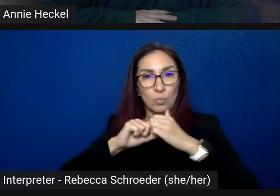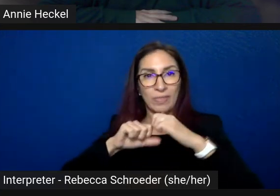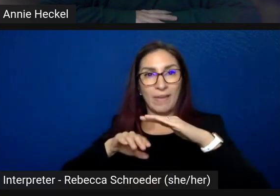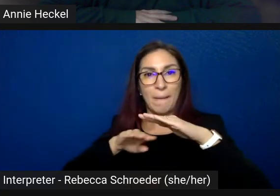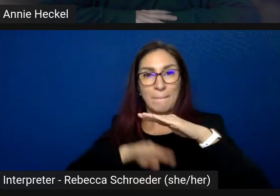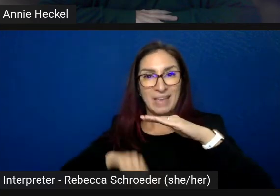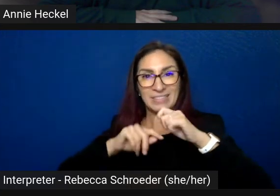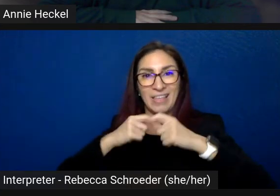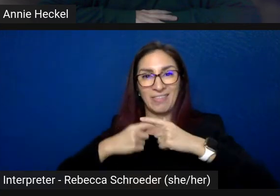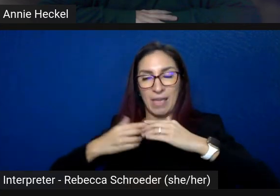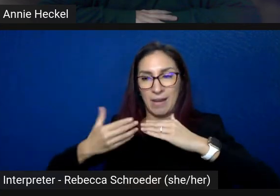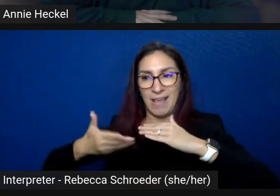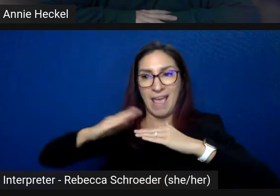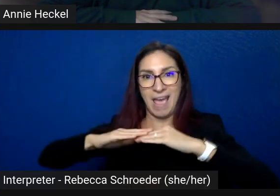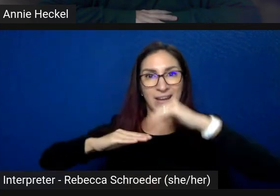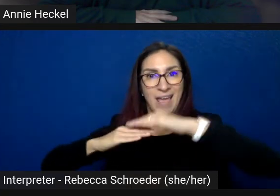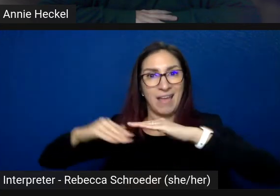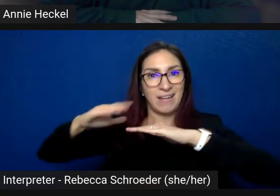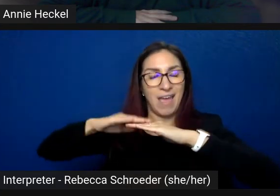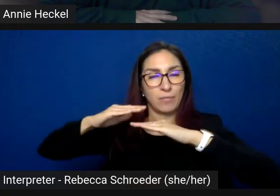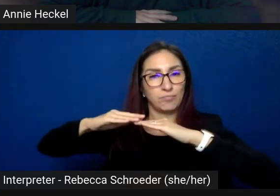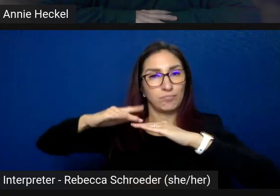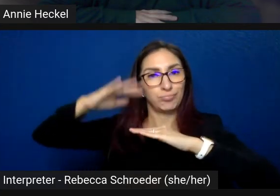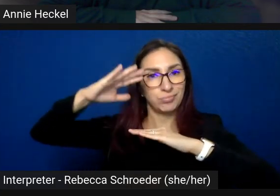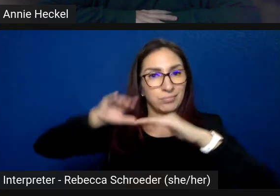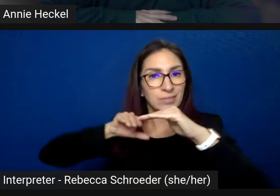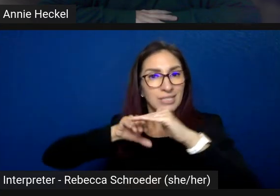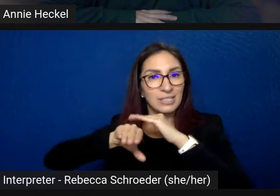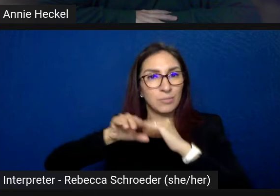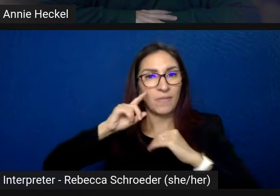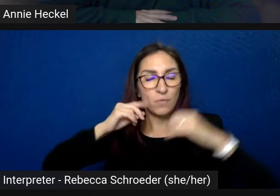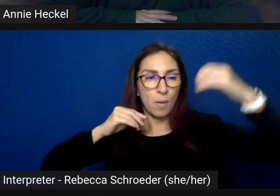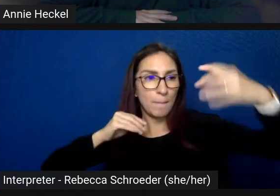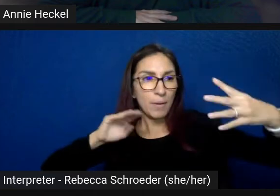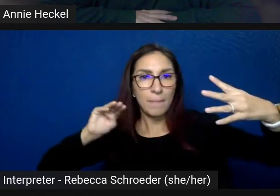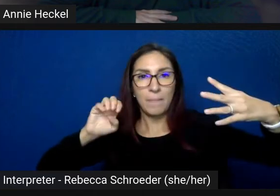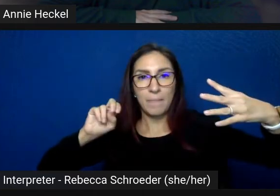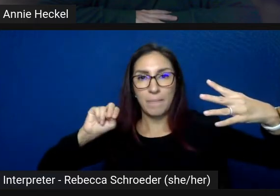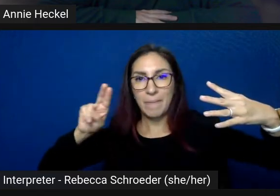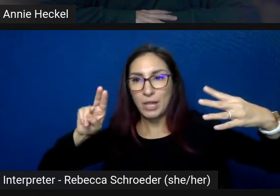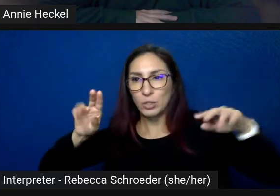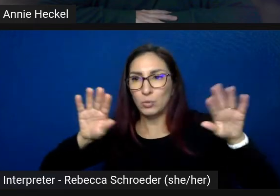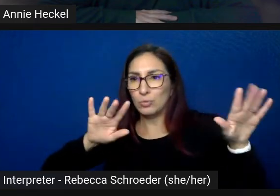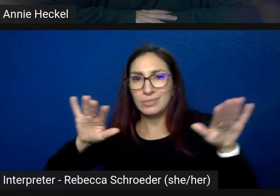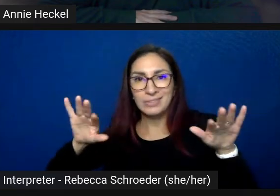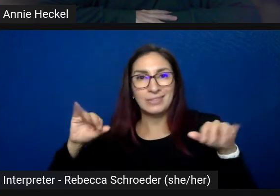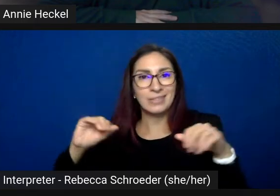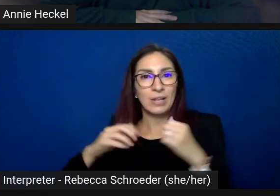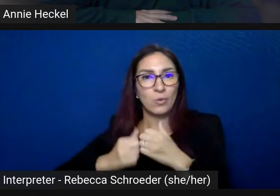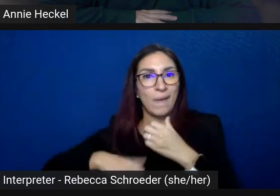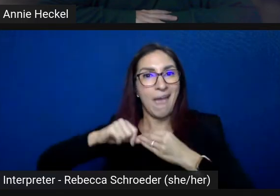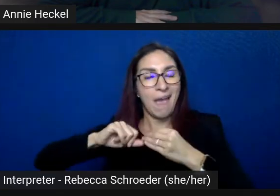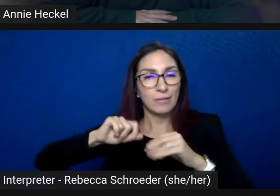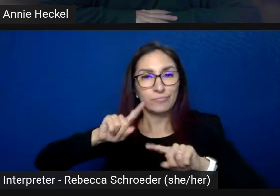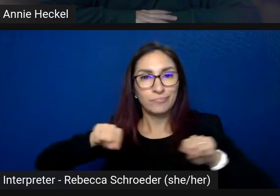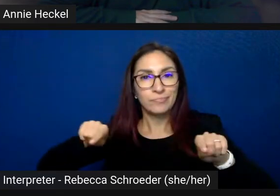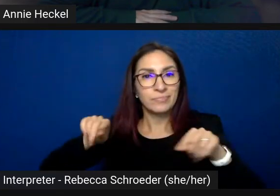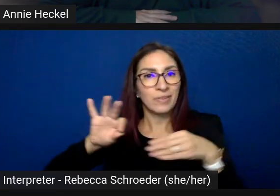in all your accessibility for your menus and the footers, and add functions in it. Then it just becomes a build process.